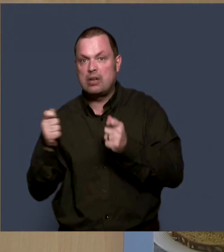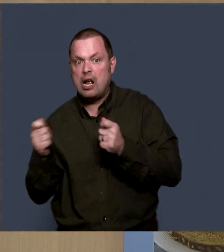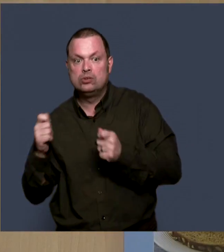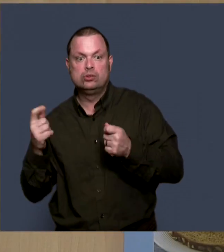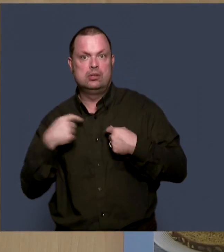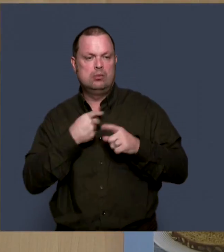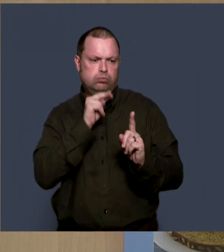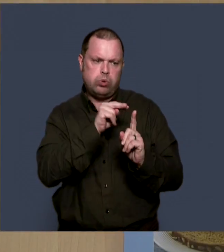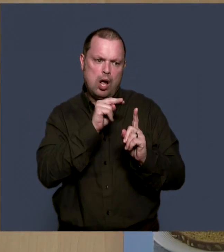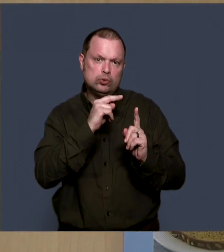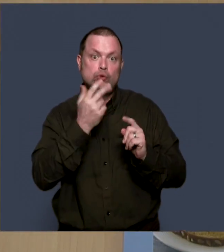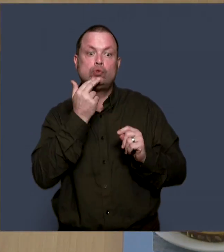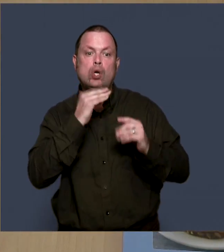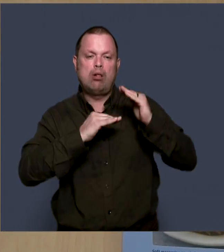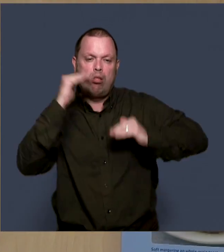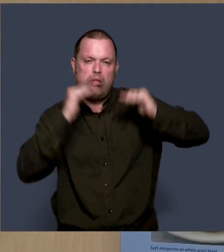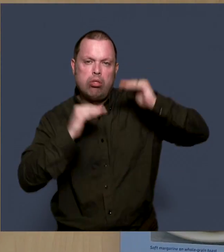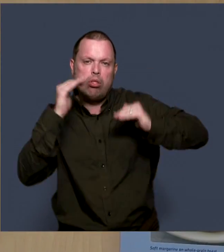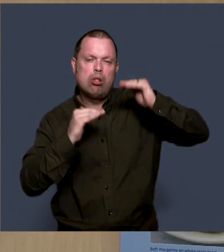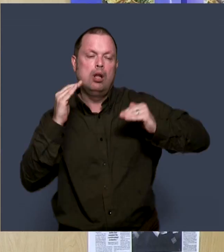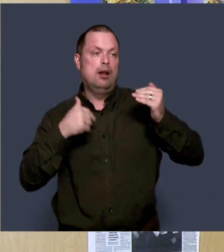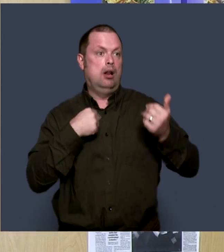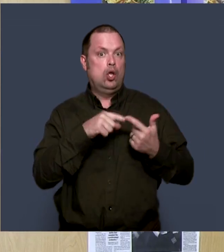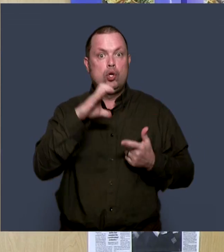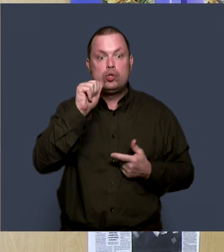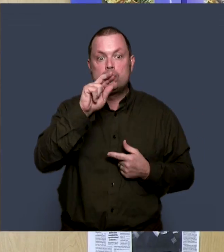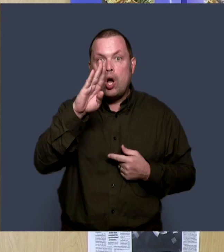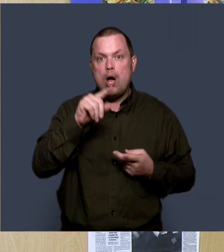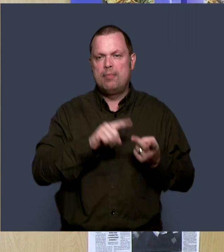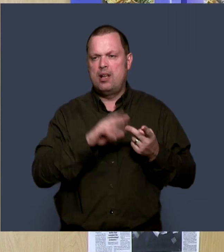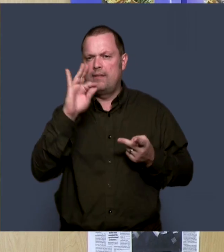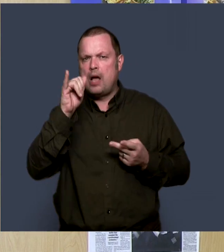how to calculate carbohydrates and fiber,